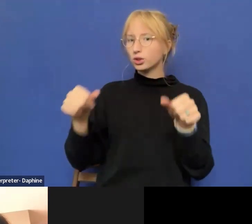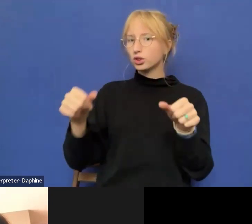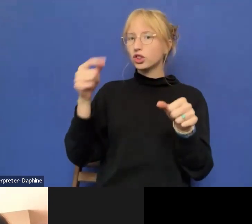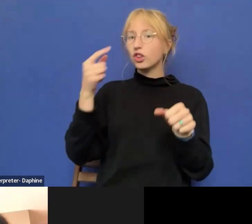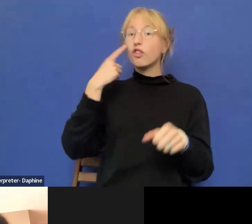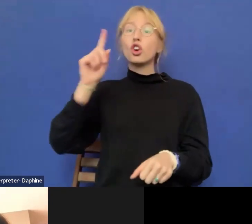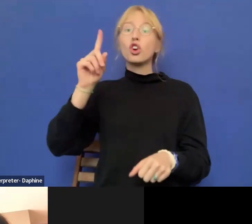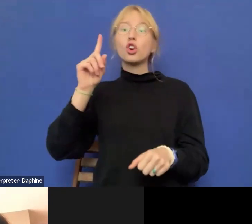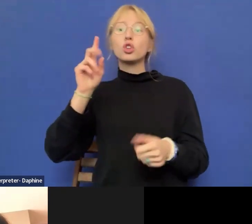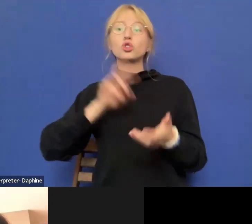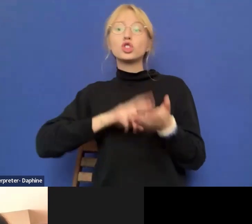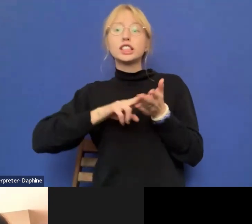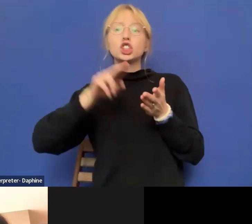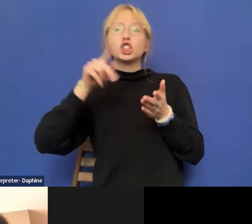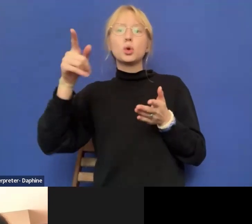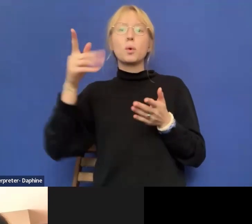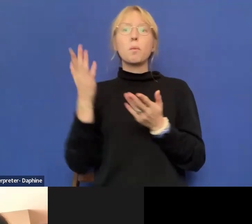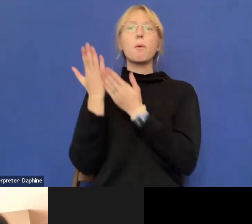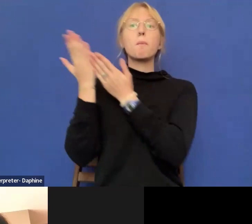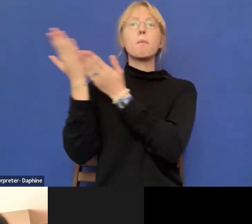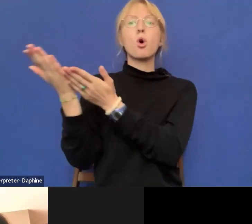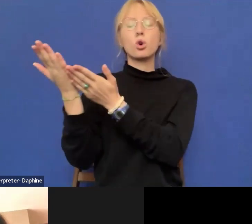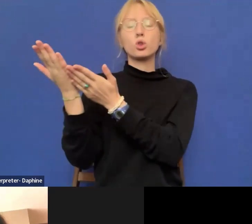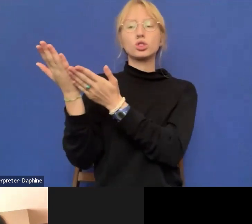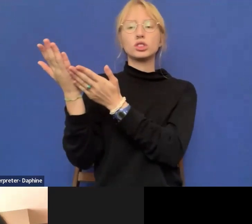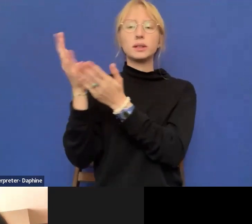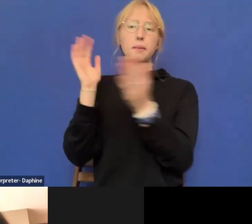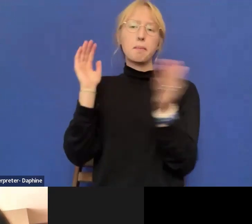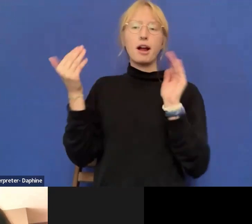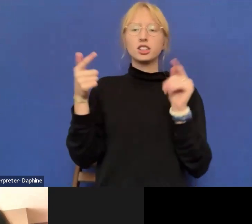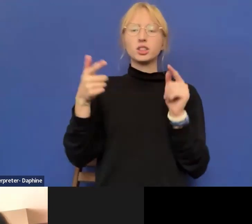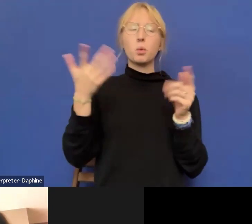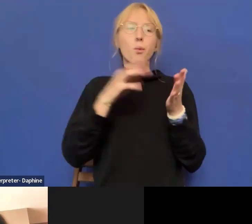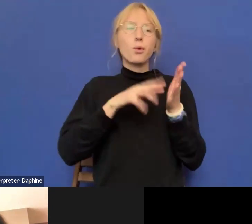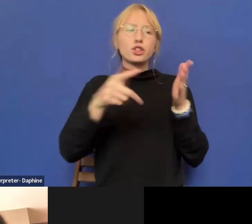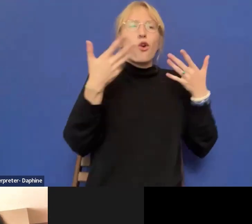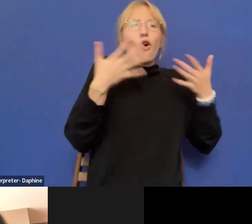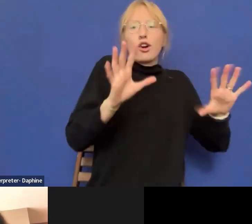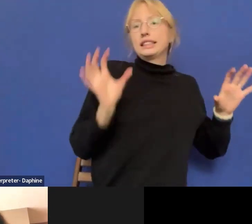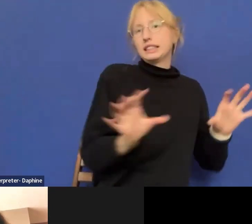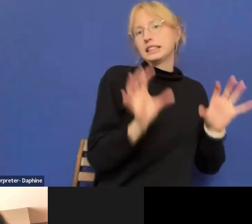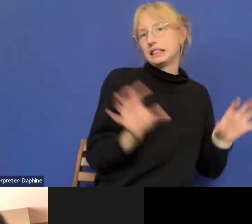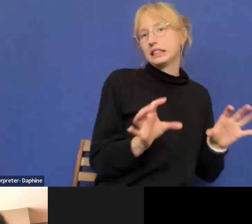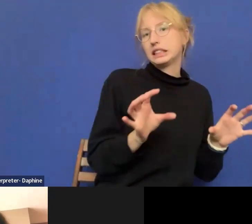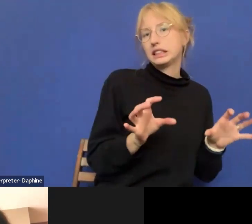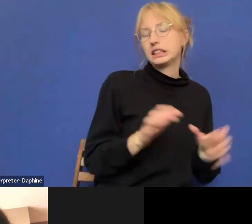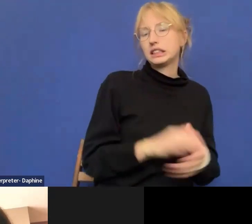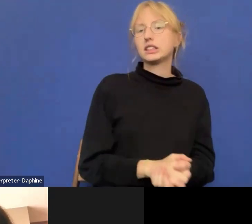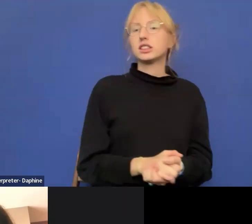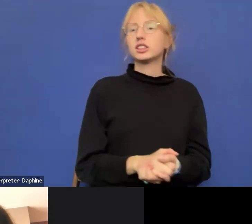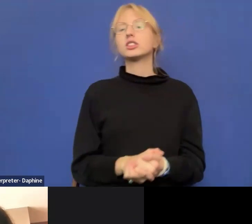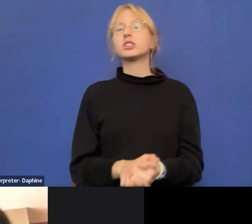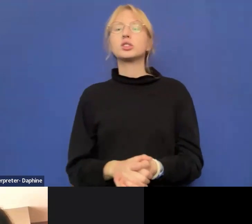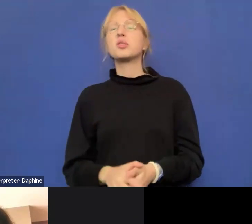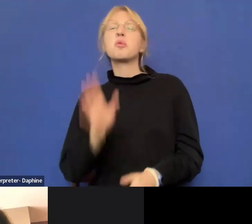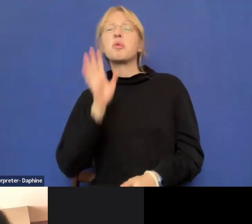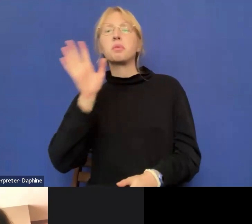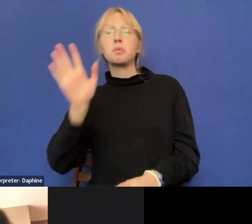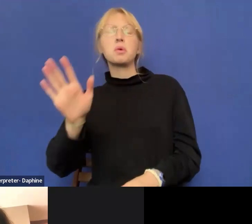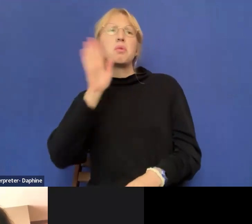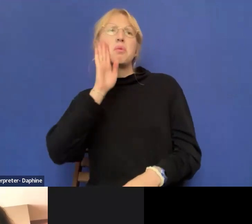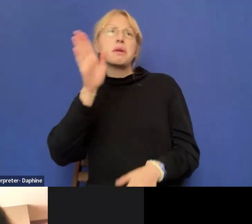proposed rather than already carried out? >>Dr. Rama Bala: It would be very similar.